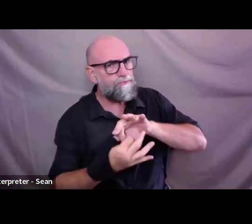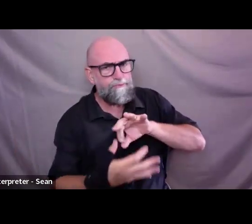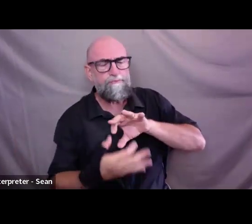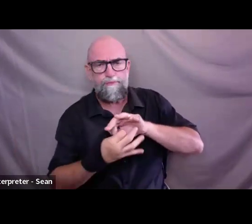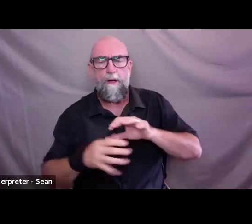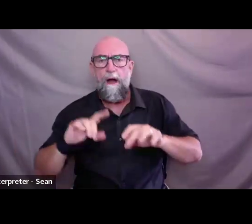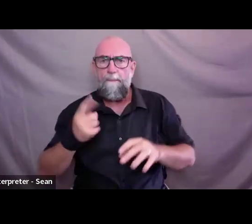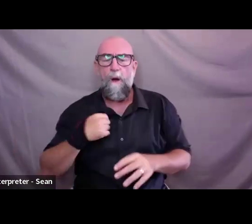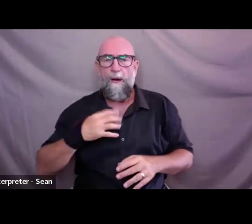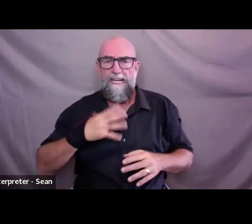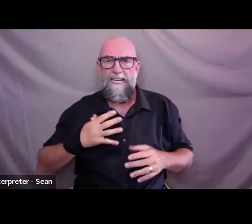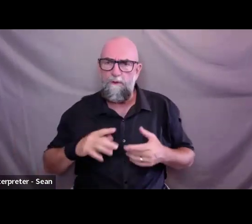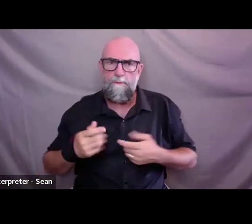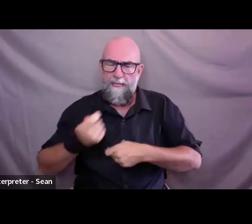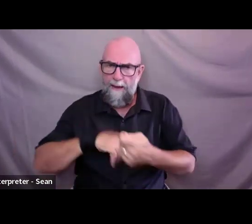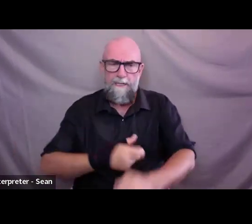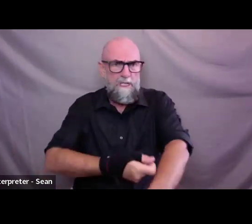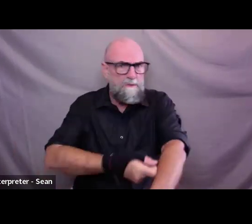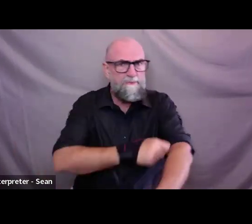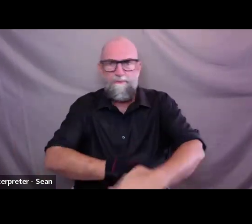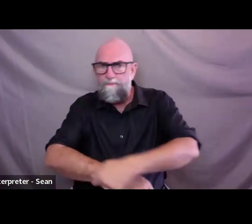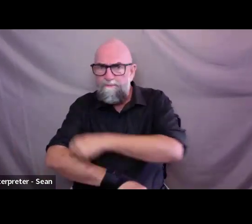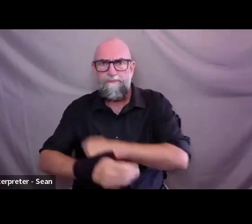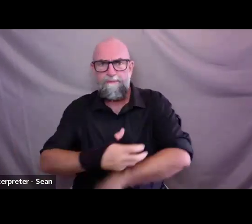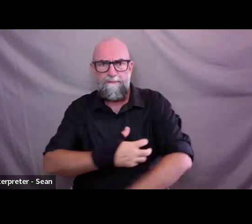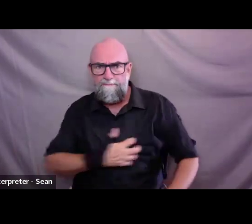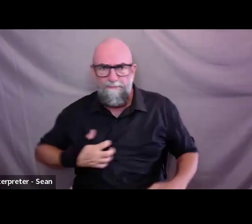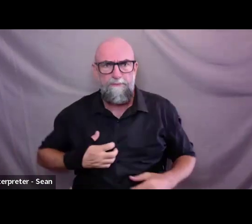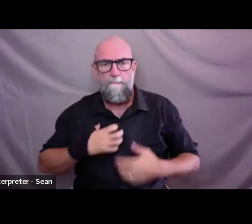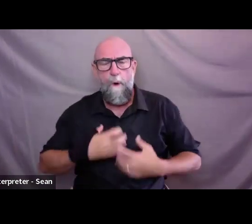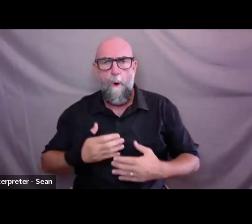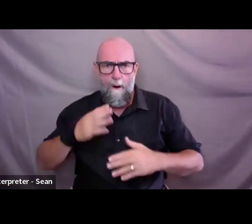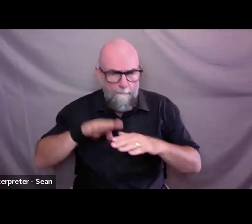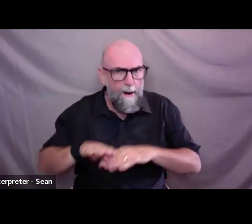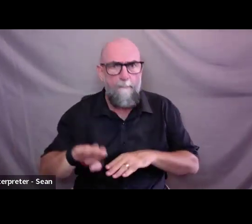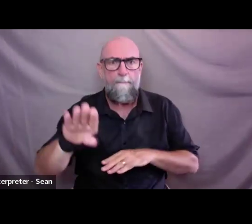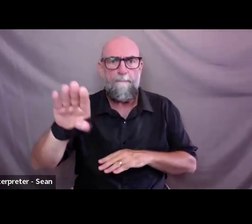up and accelerate our action. One of the sensitive areas is around travel. As I said